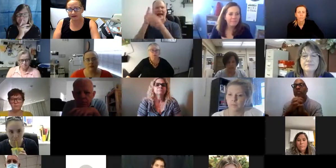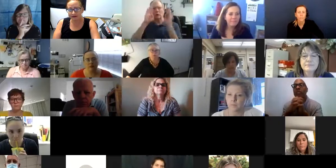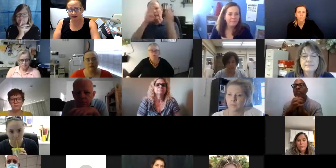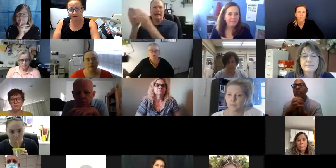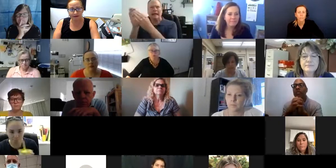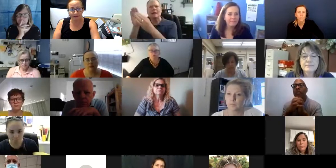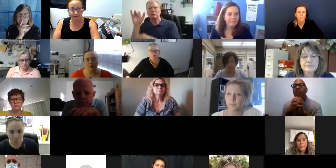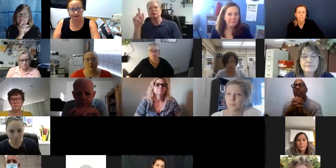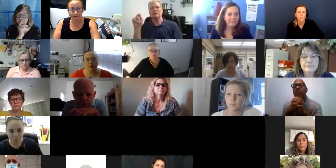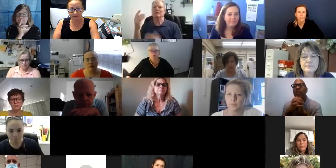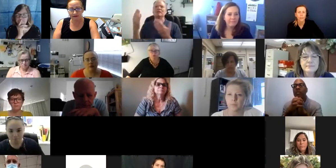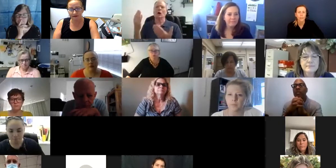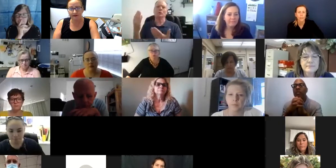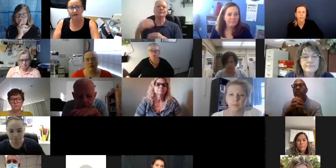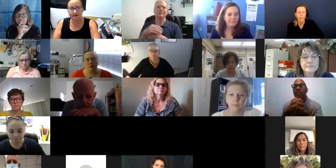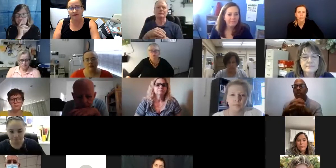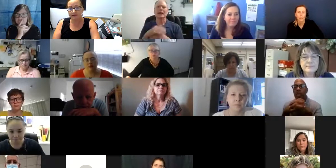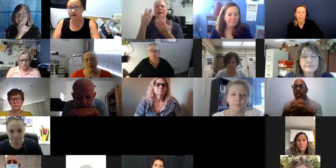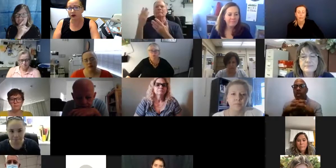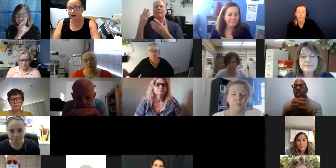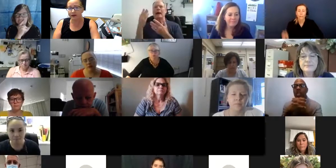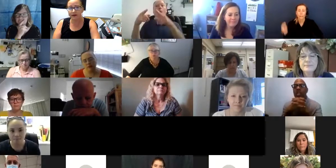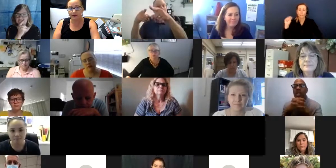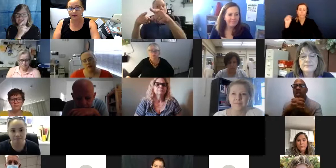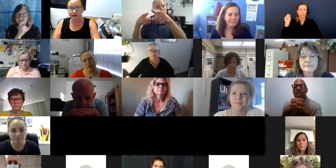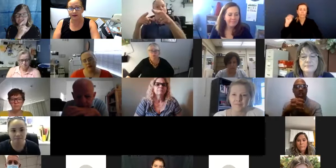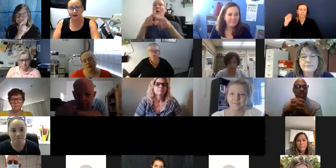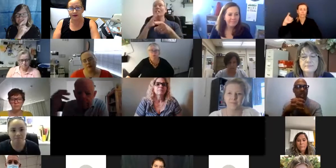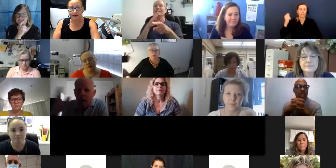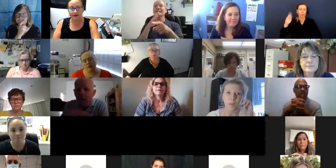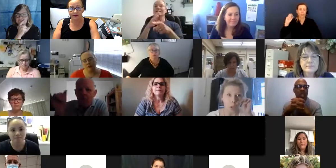Tom: Karmen had another meeting to attend so she could not be here. Oh, here he is!